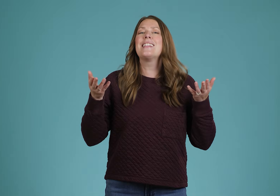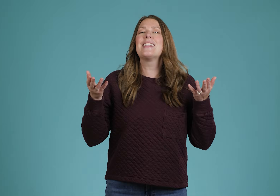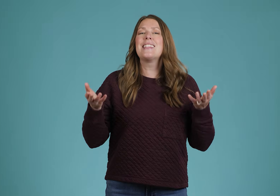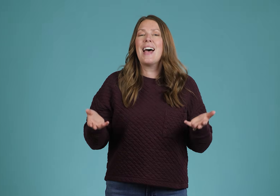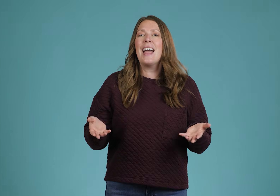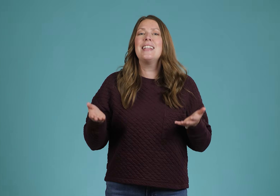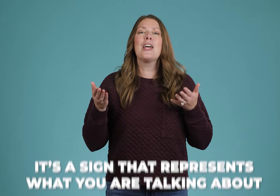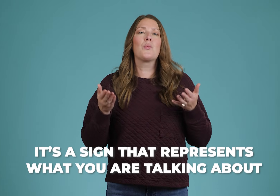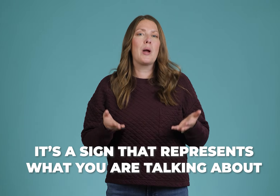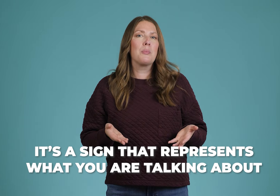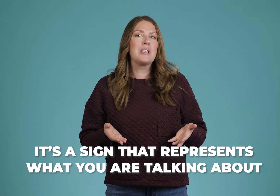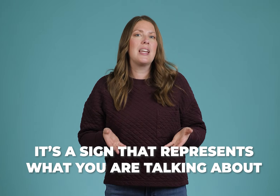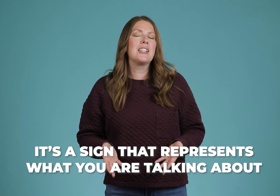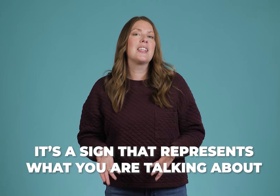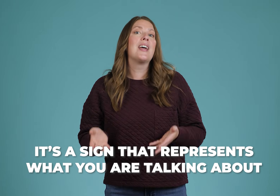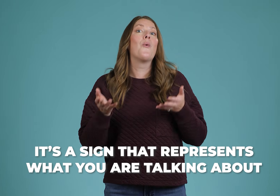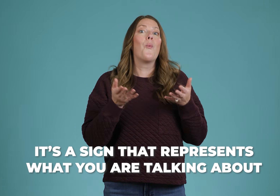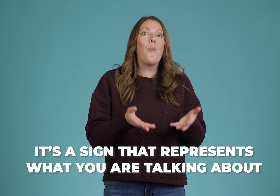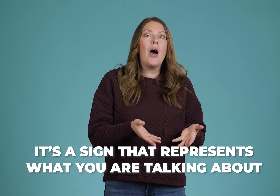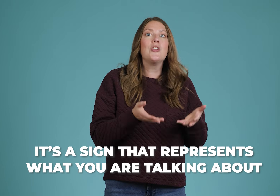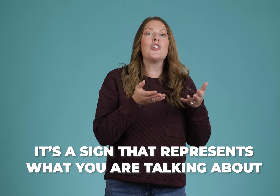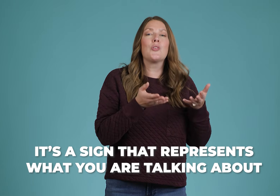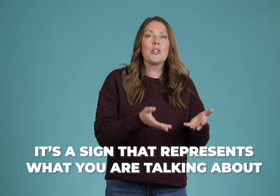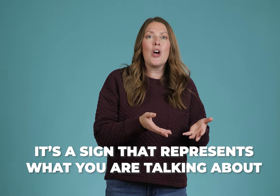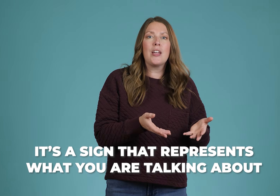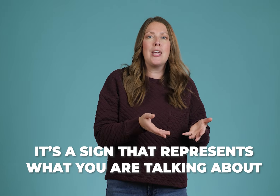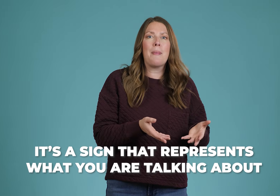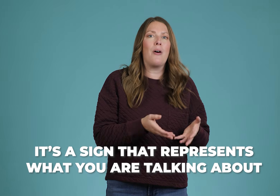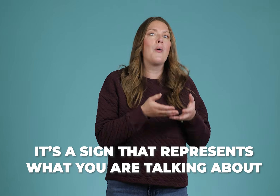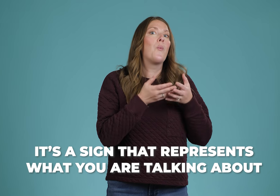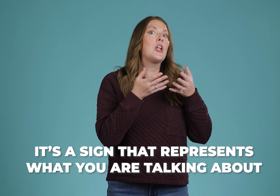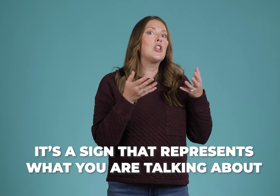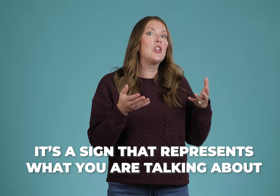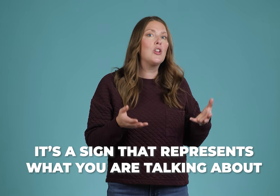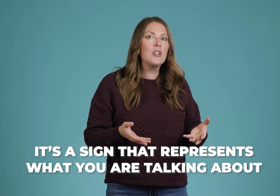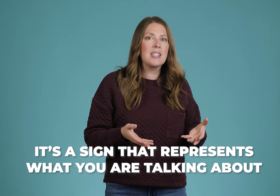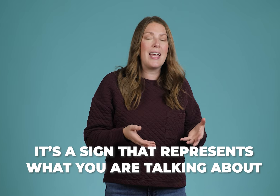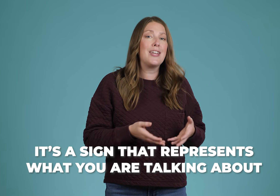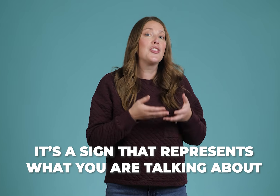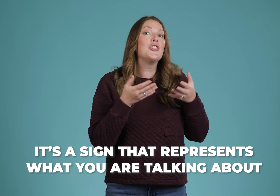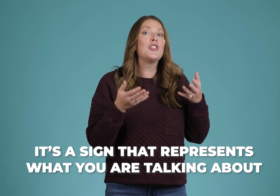it's a sign that represents what you're